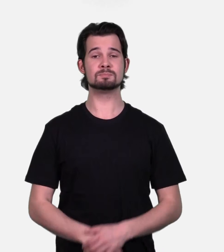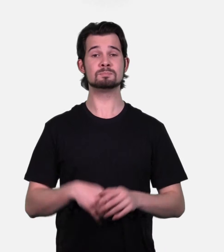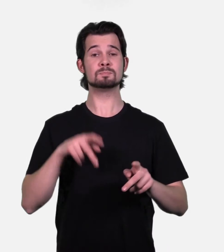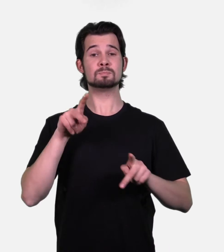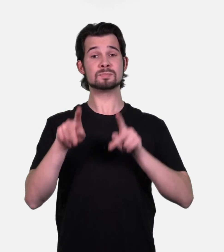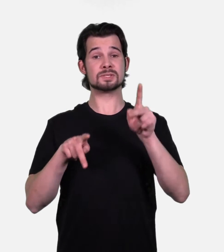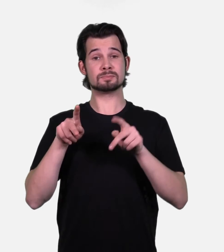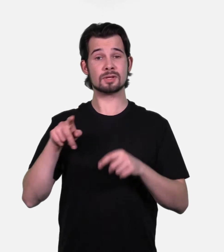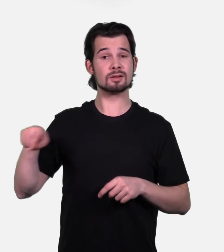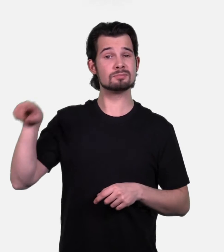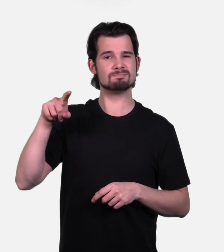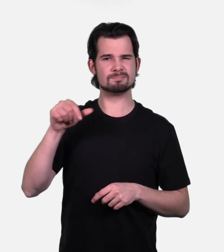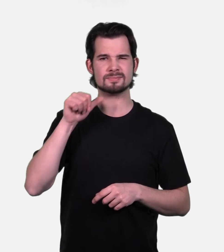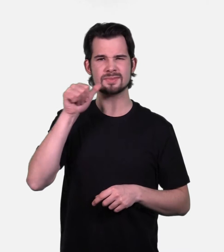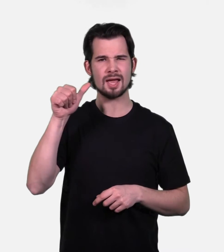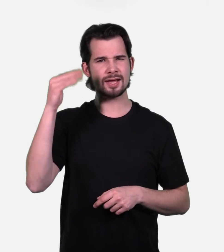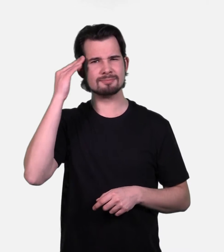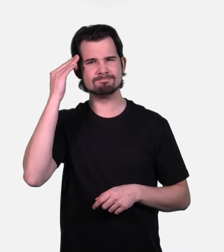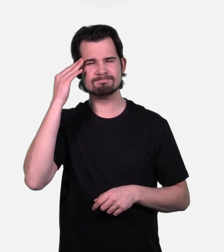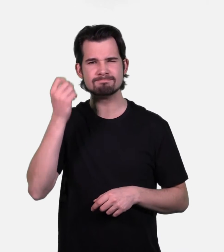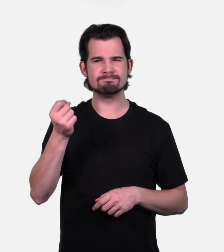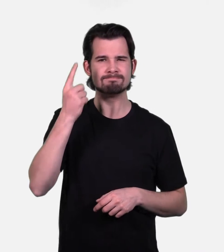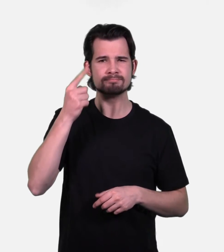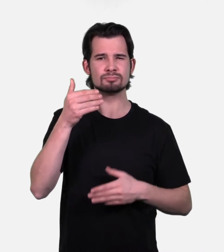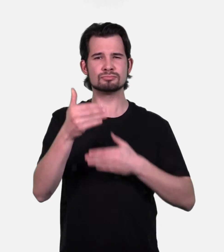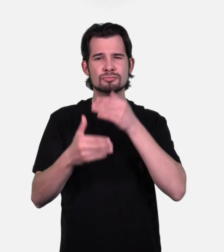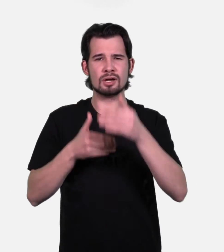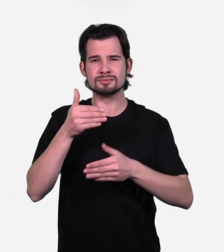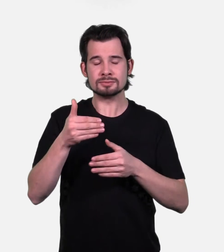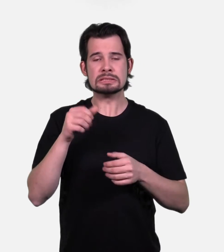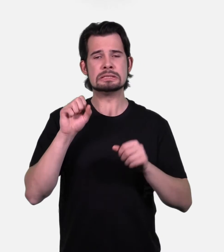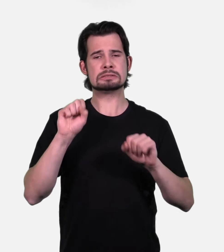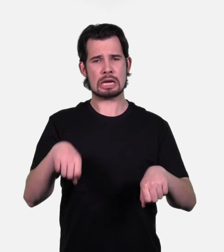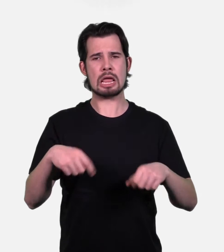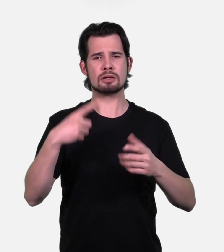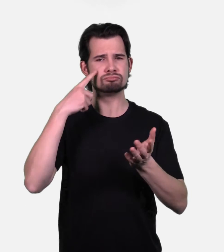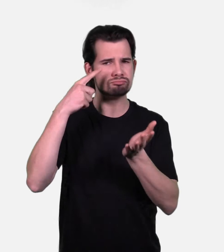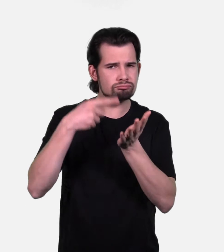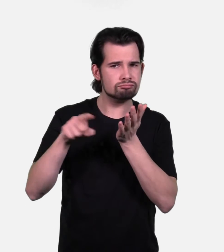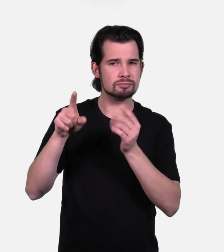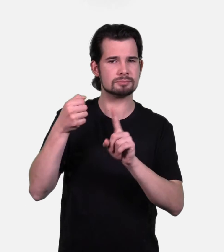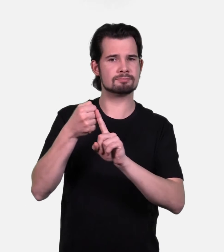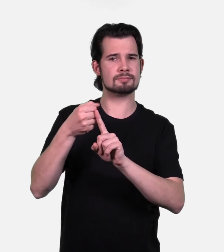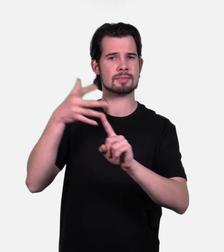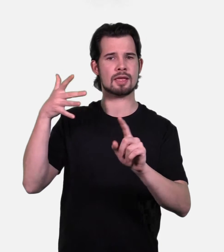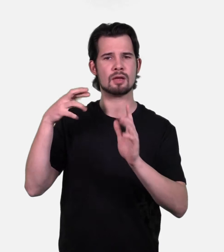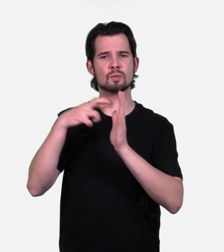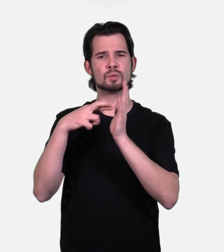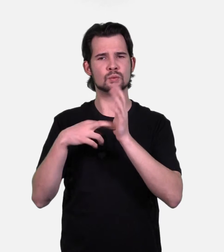An annotation provides explanation and clarification of the Rules, which will be useful